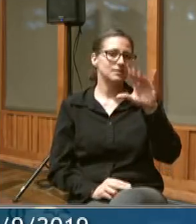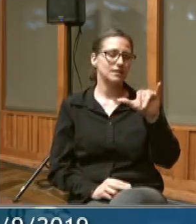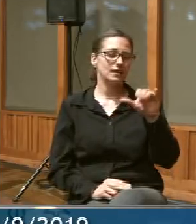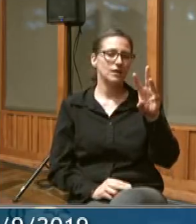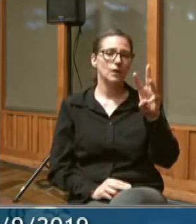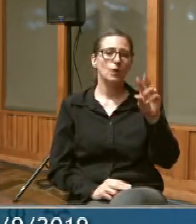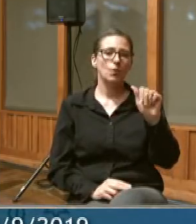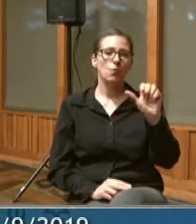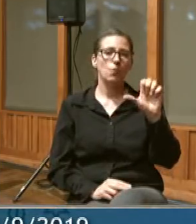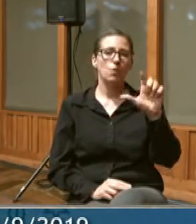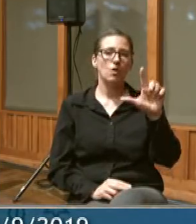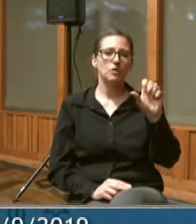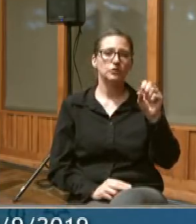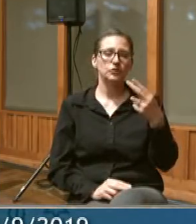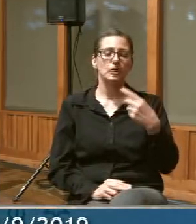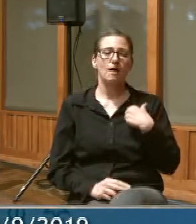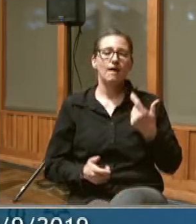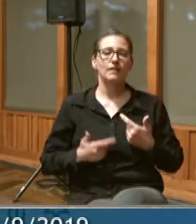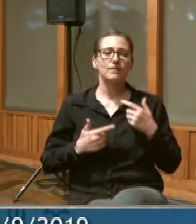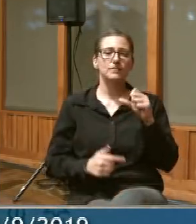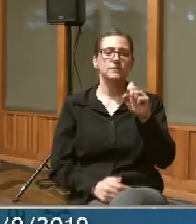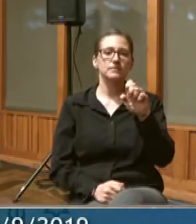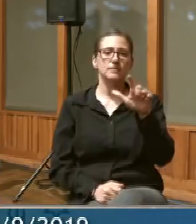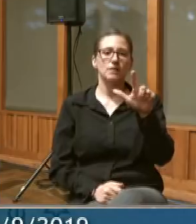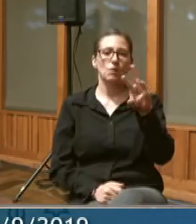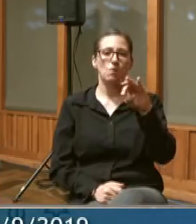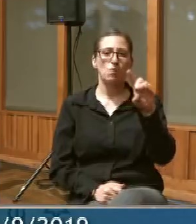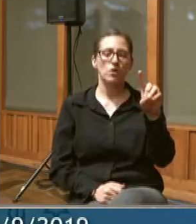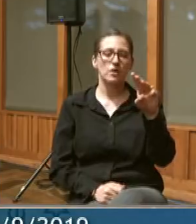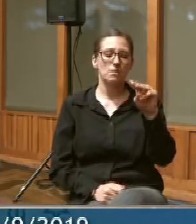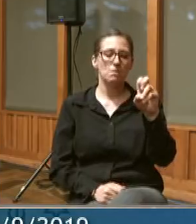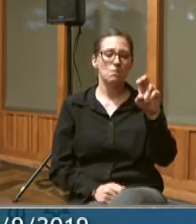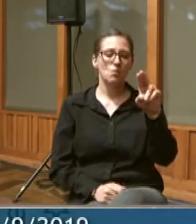HELLO.